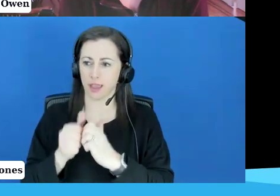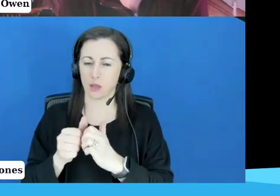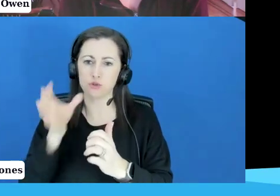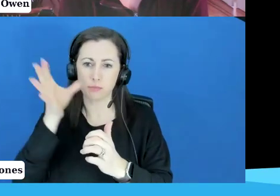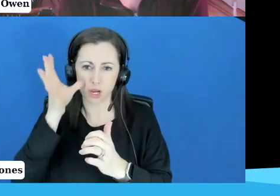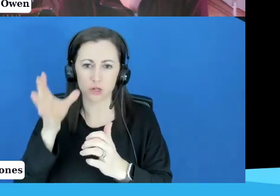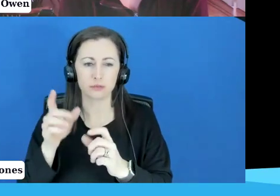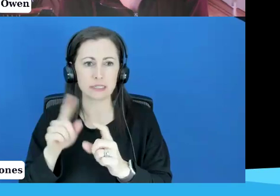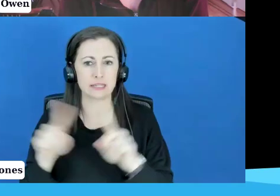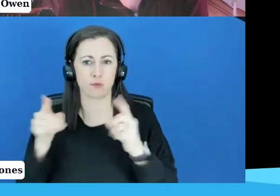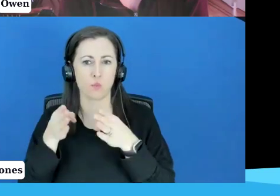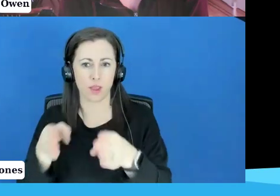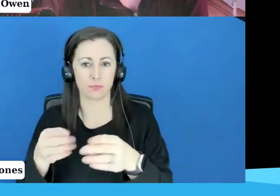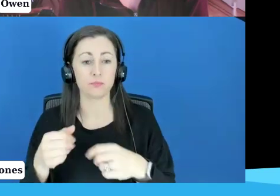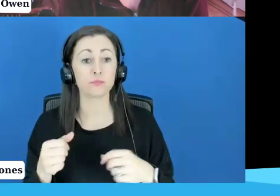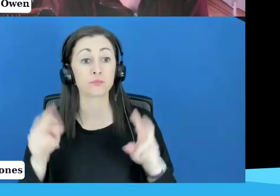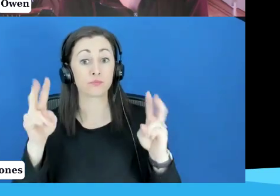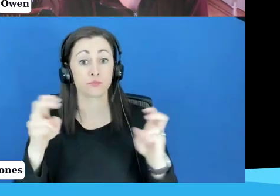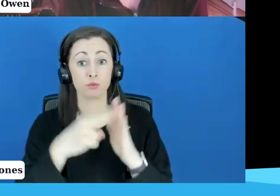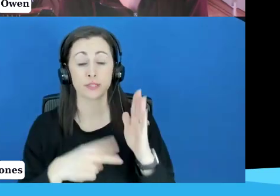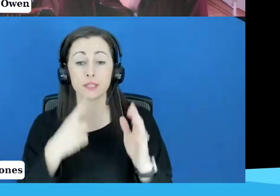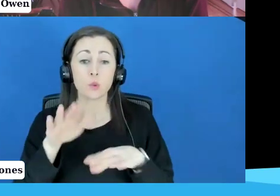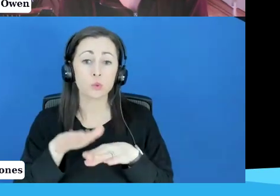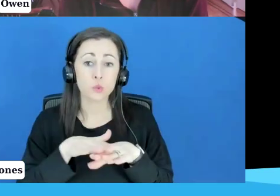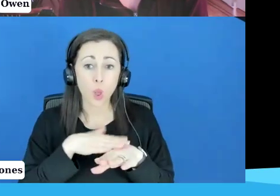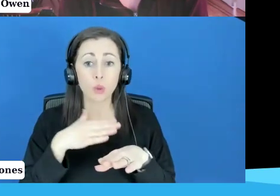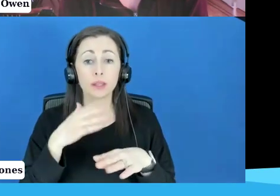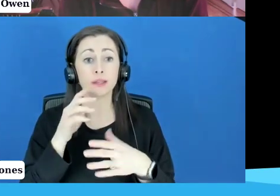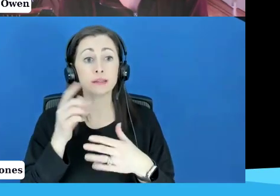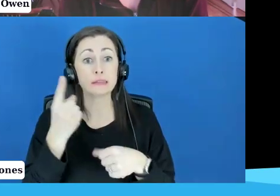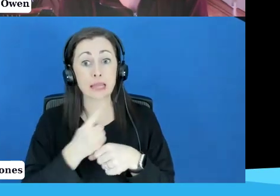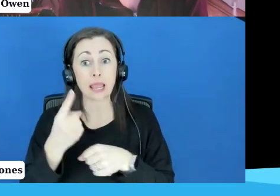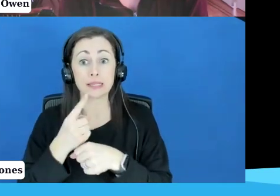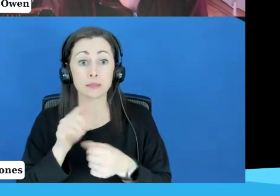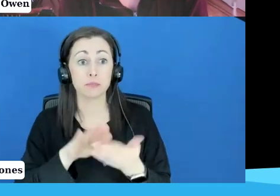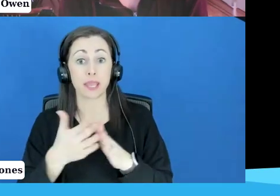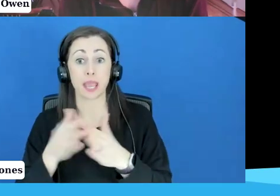'Slowly as the days melded into weeks, Otto and I got to know each other.